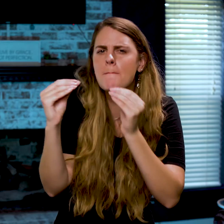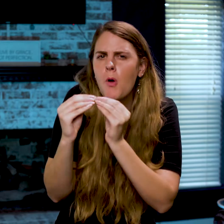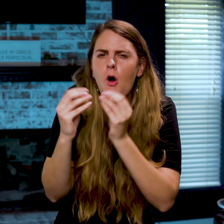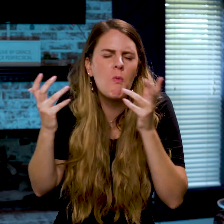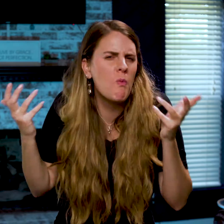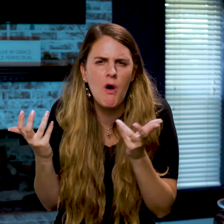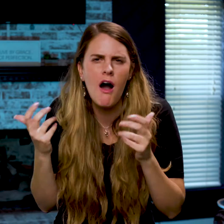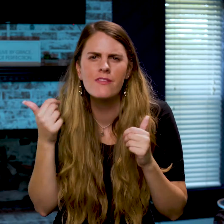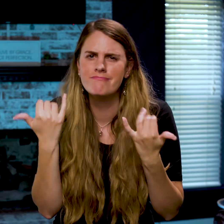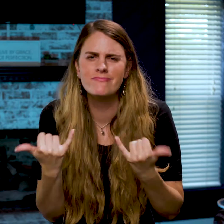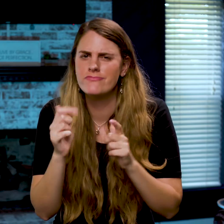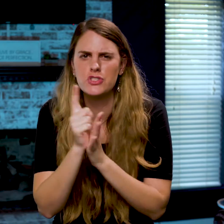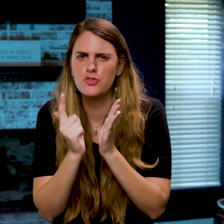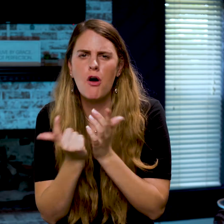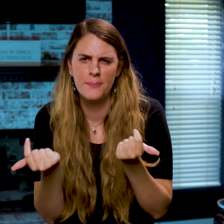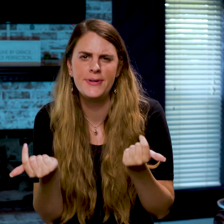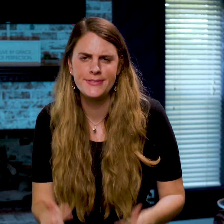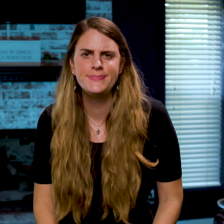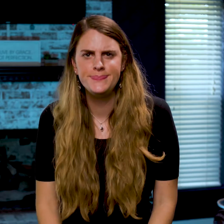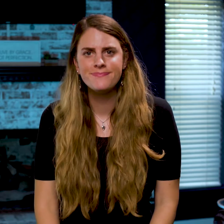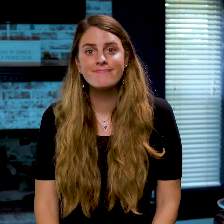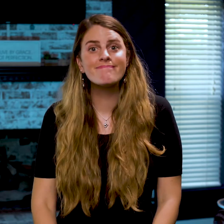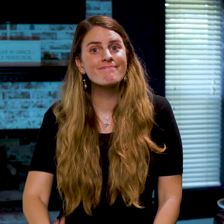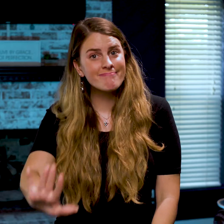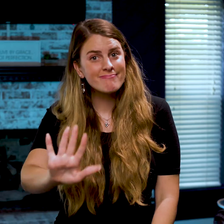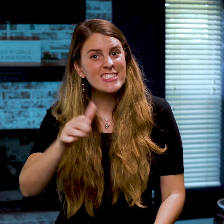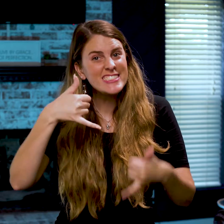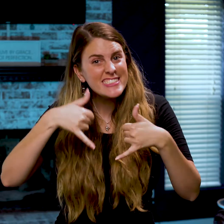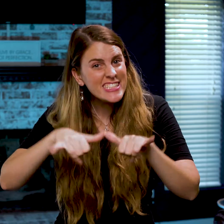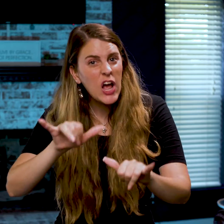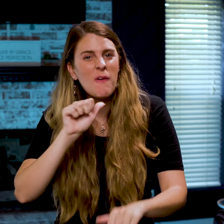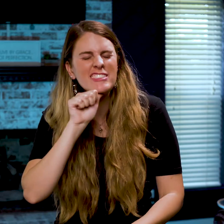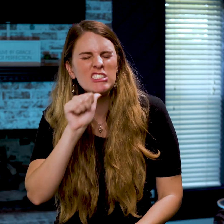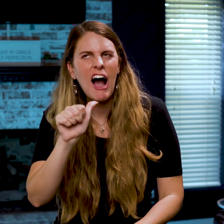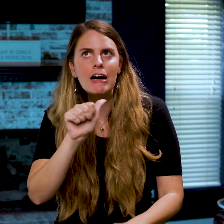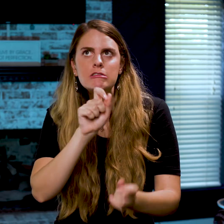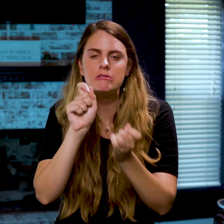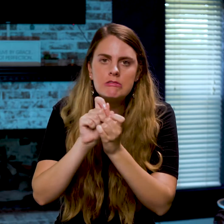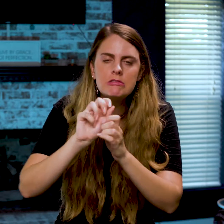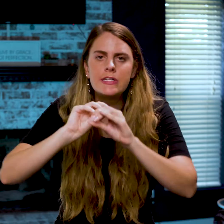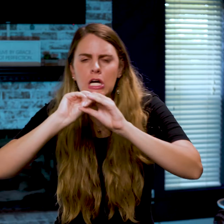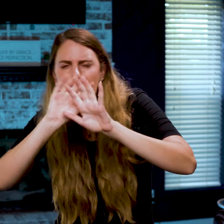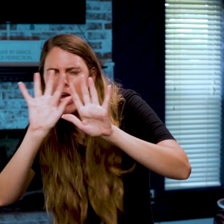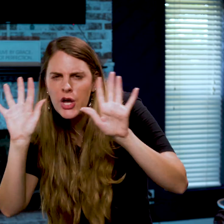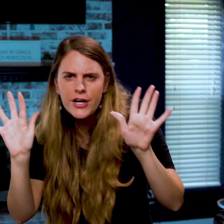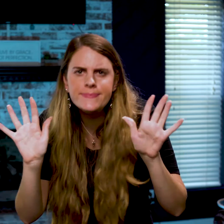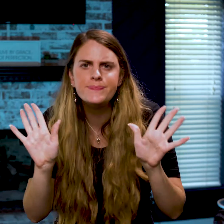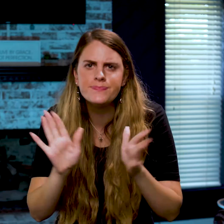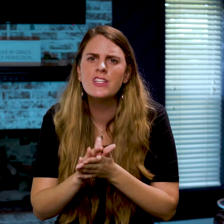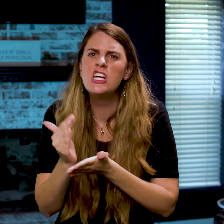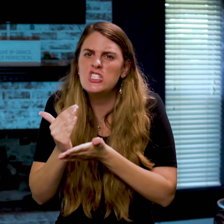of what this law is about, but it’s still not entirely clear.